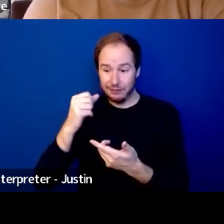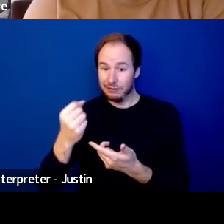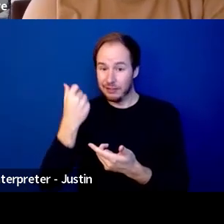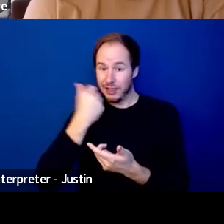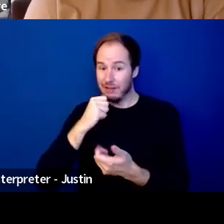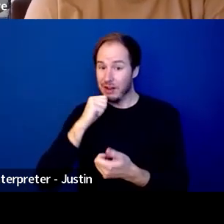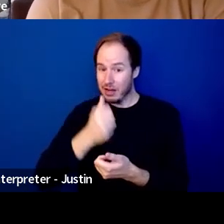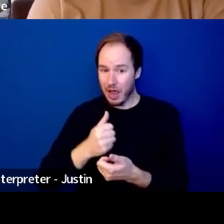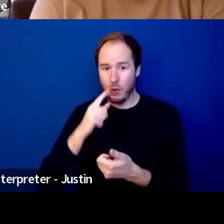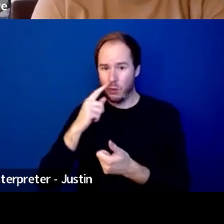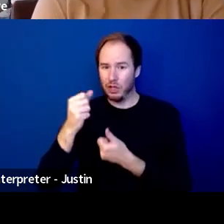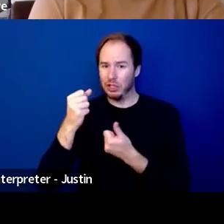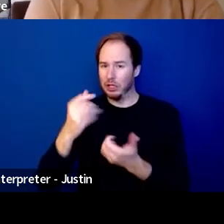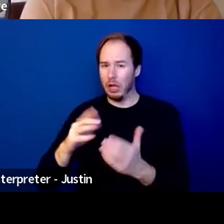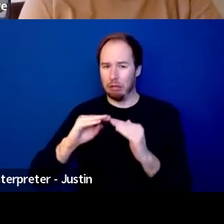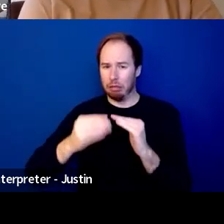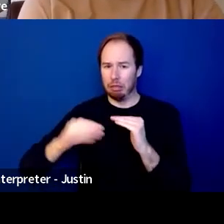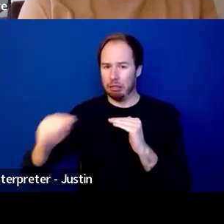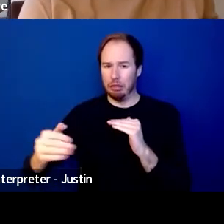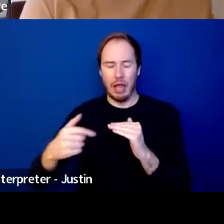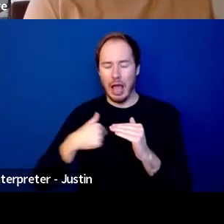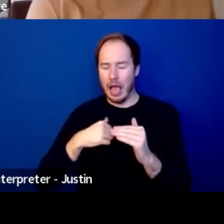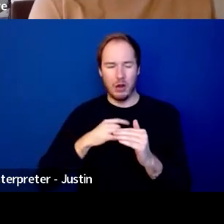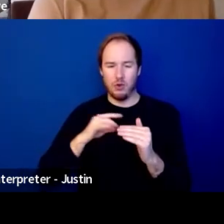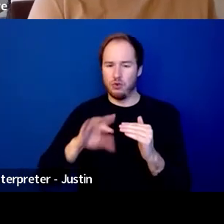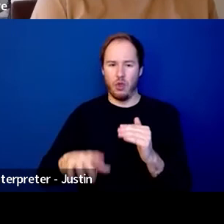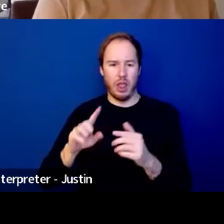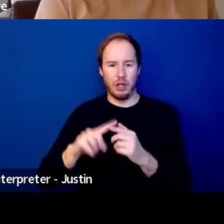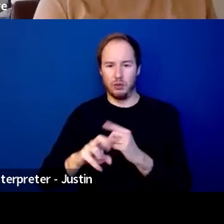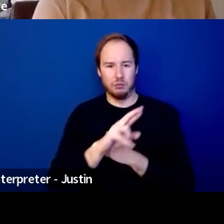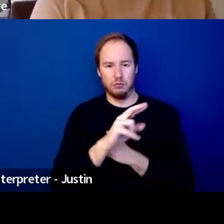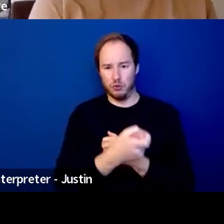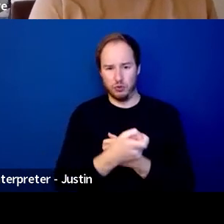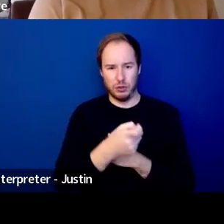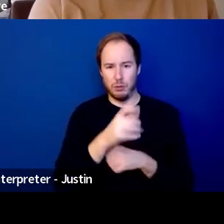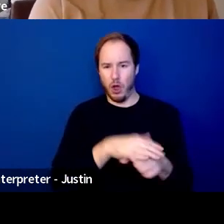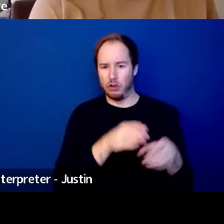So not medications I really like to prescribe on the street either, which is unfortunate.